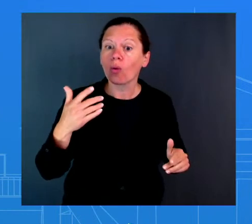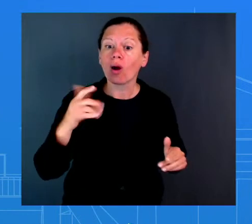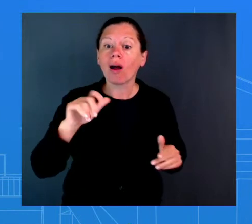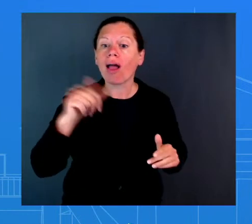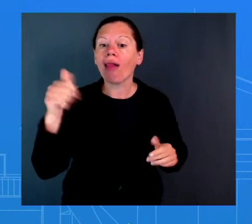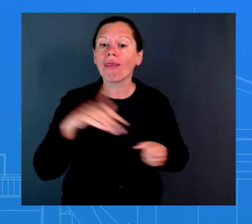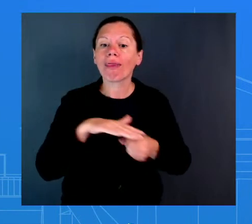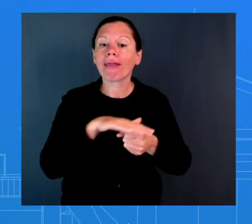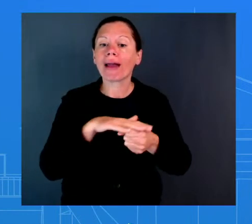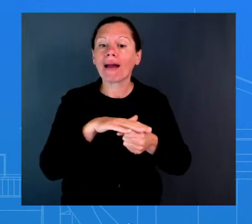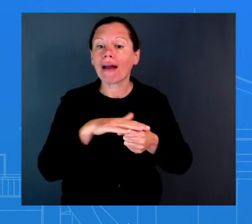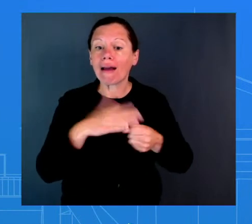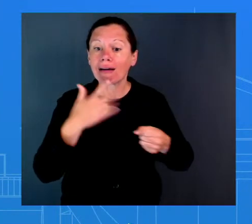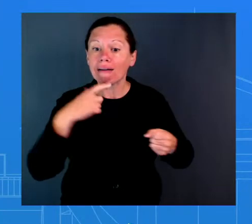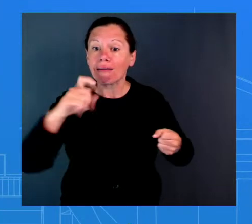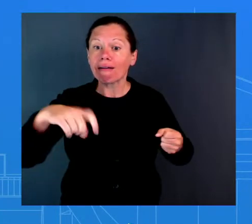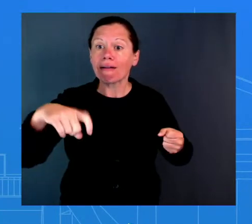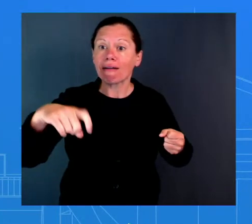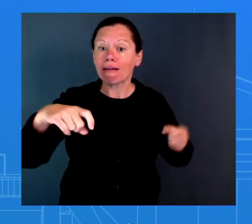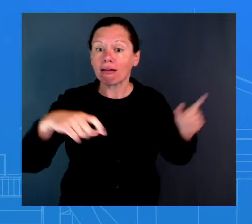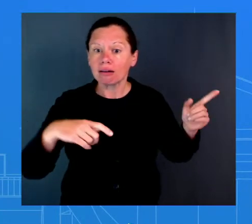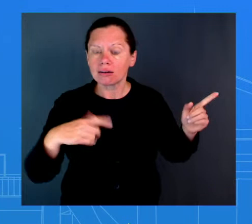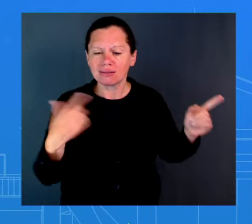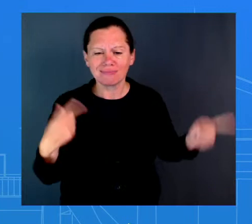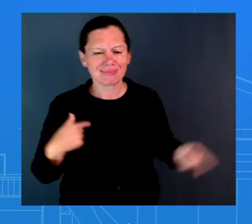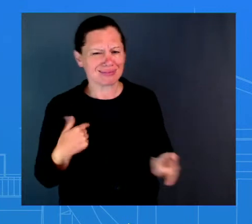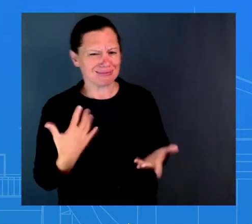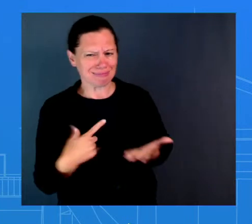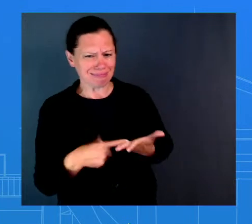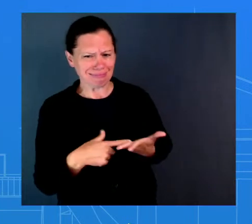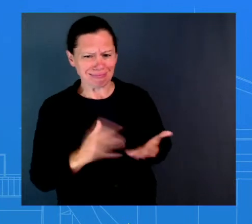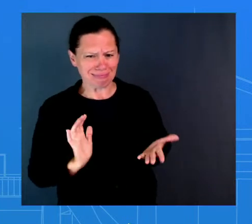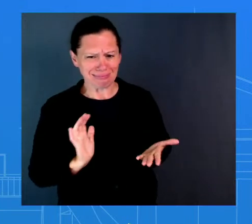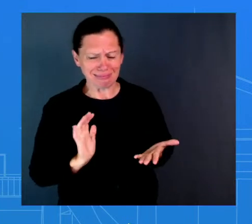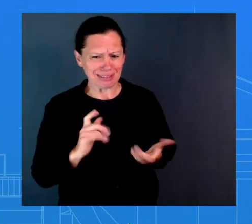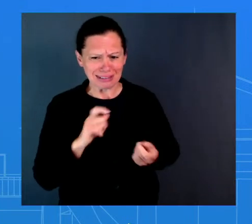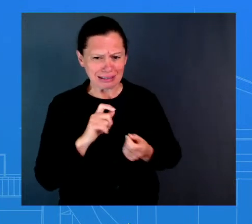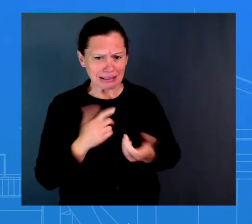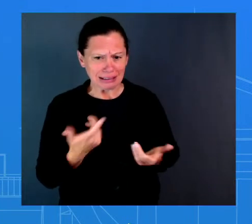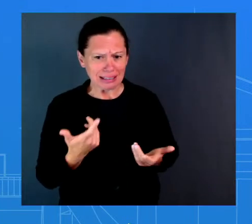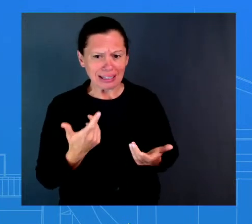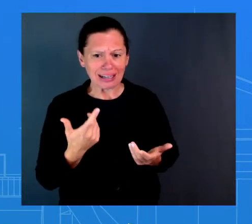Mr. Sullivan: I'm not referring to a particular threat. I'm referring to the fact that history has taught us this lesson painfully many times